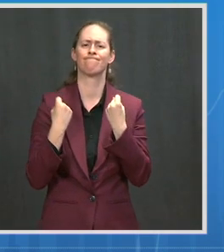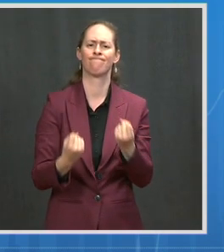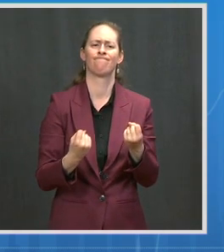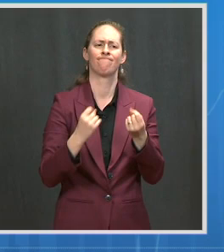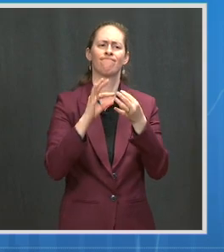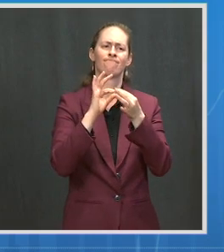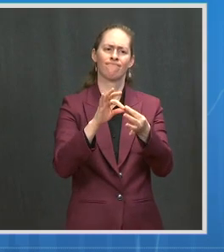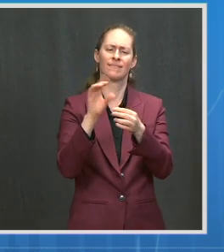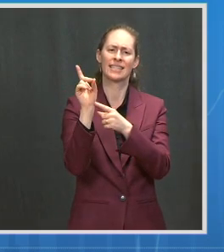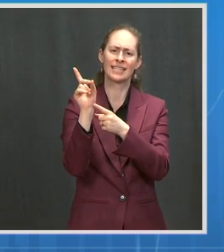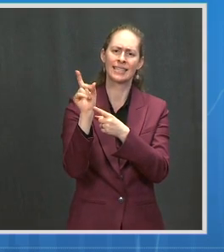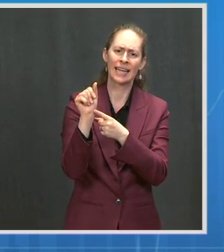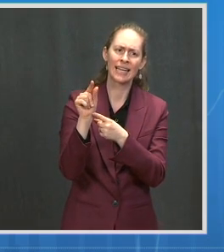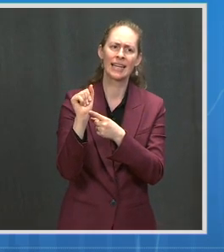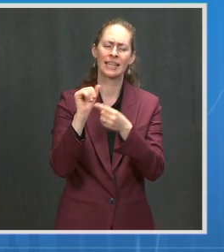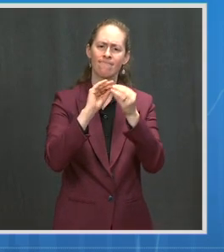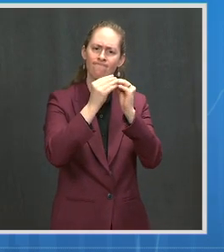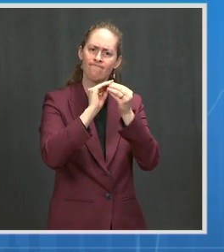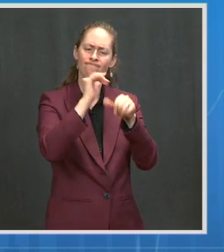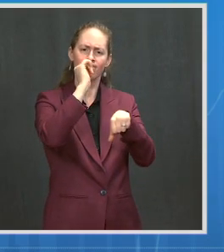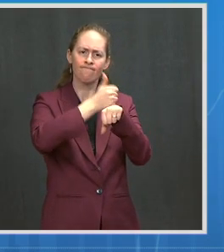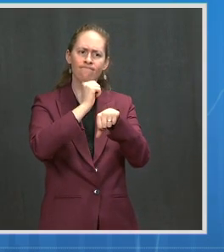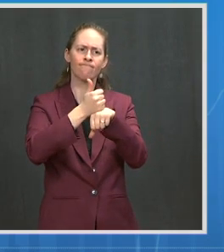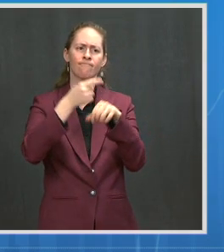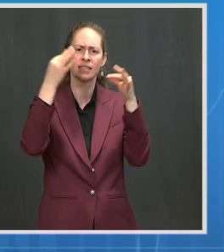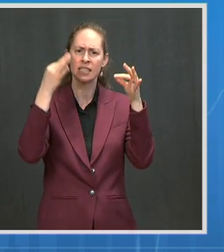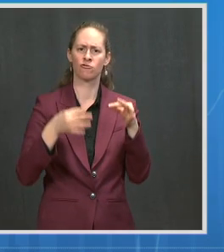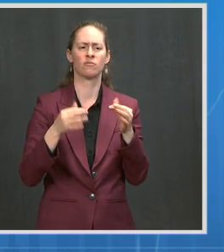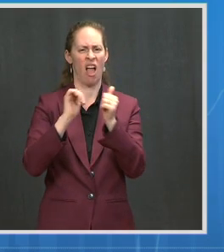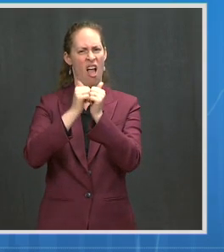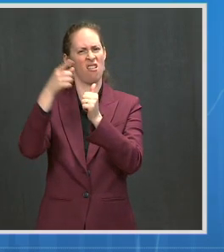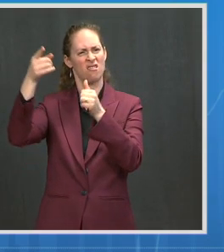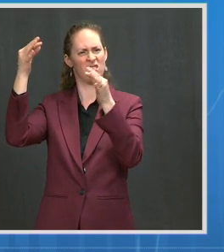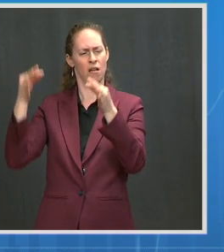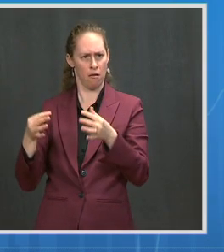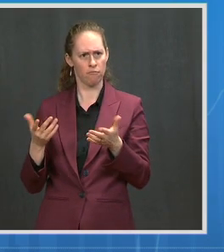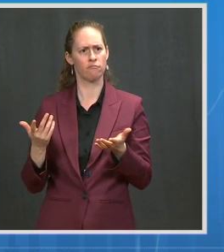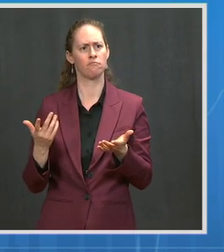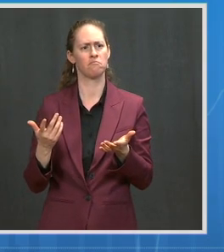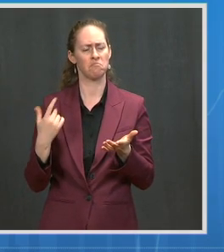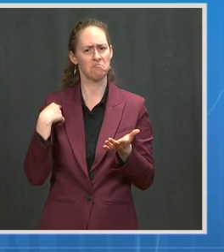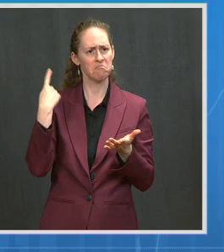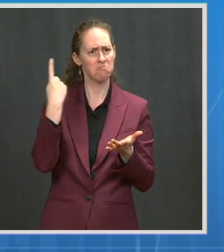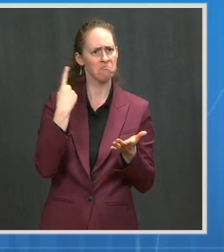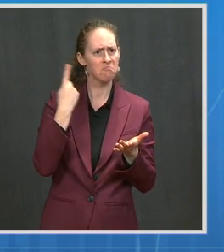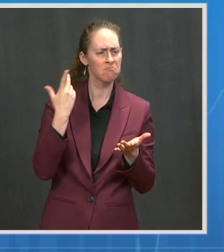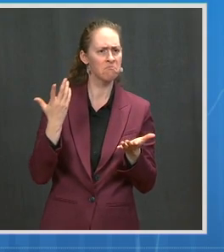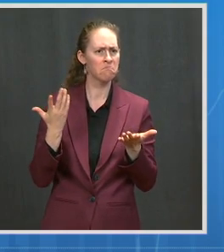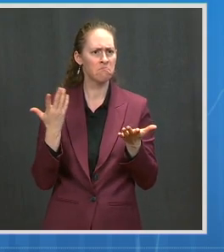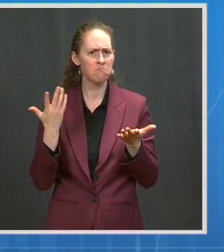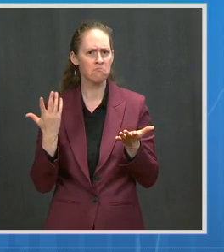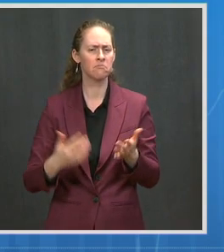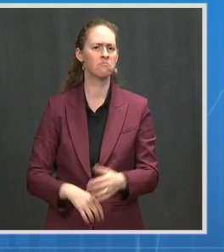So if you already have that data and science, what is holding up the guidelines